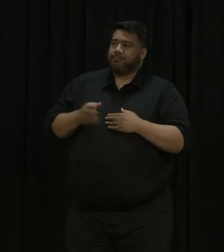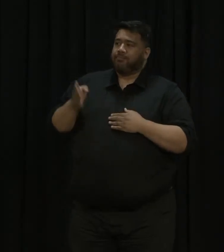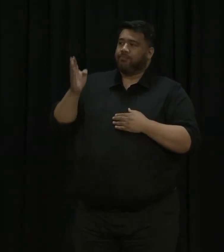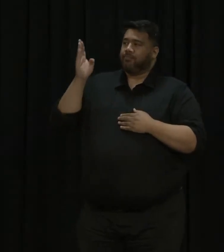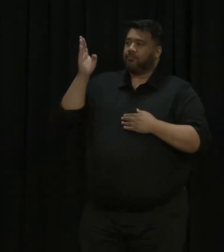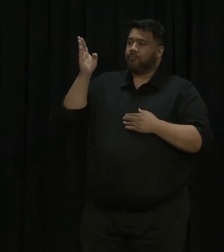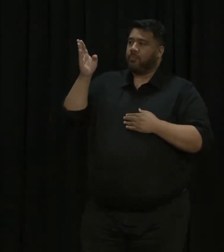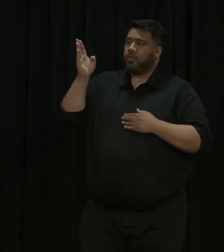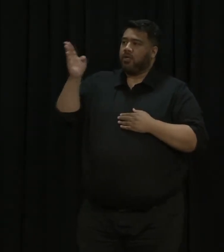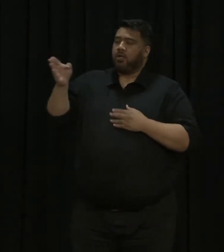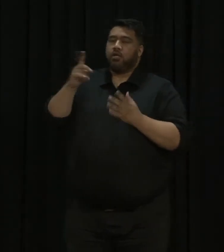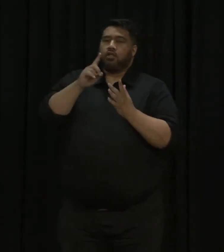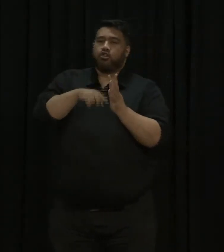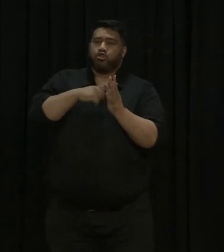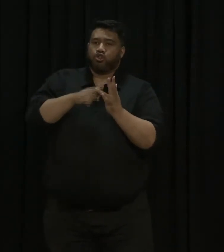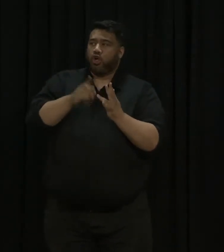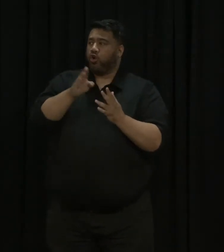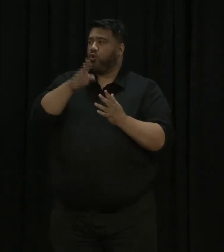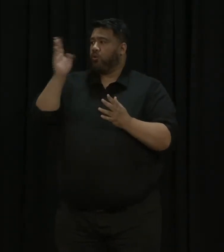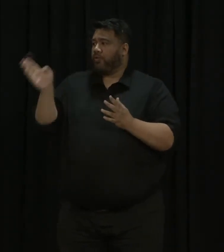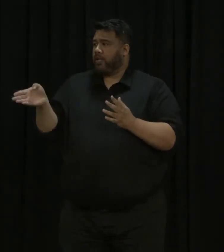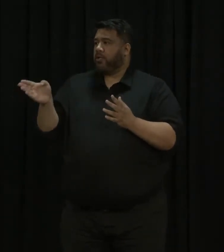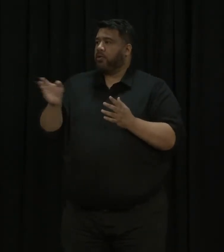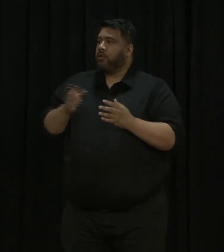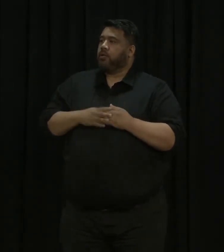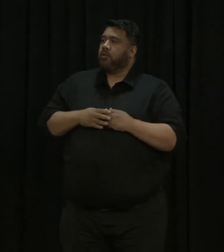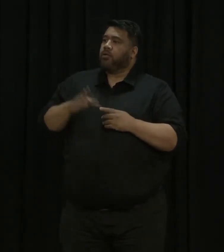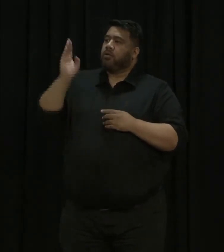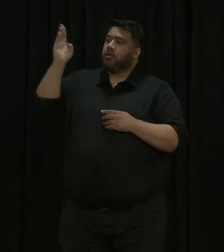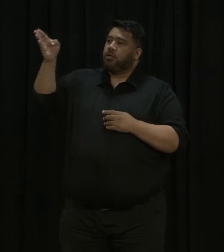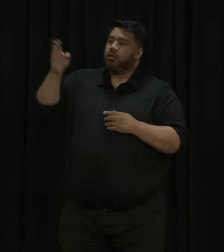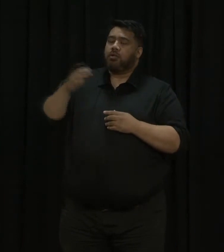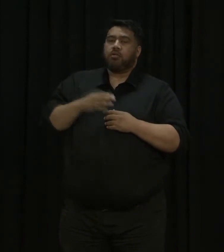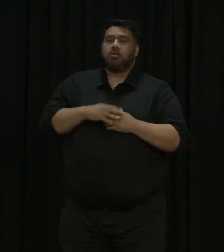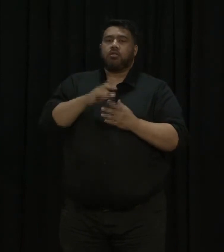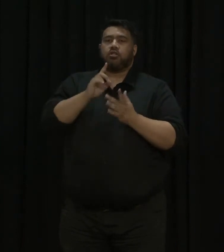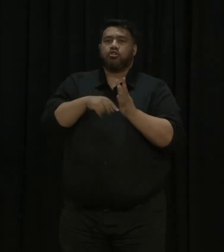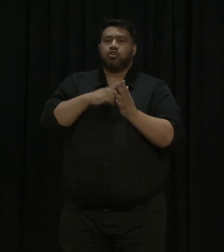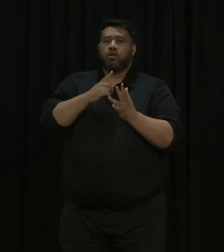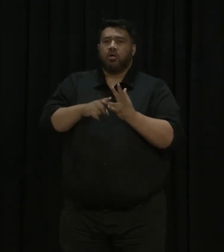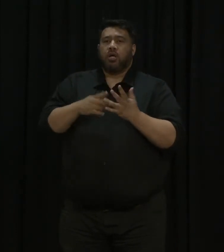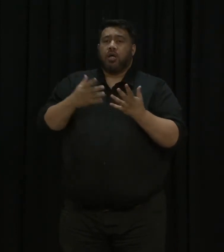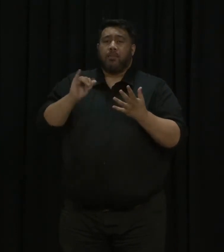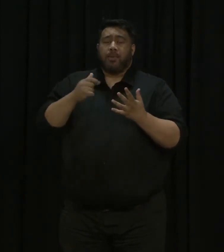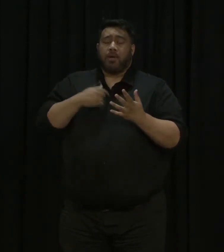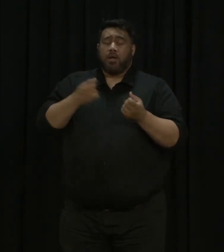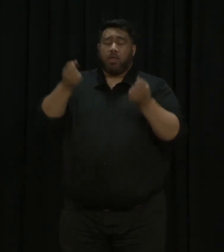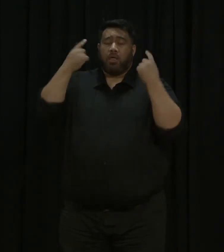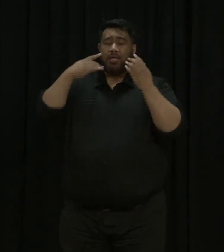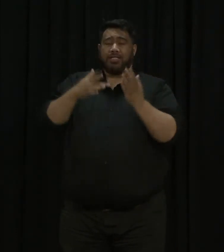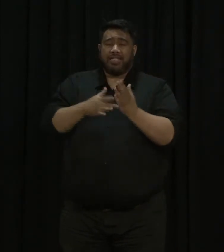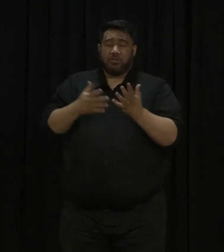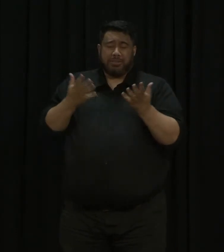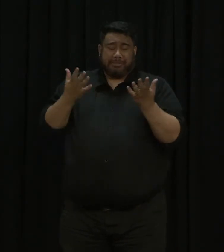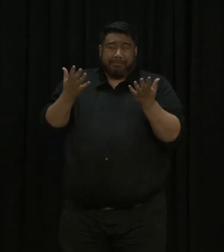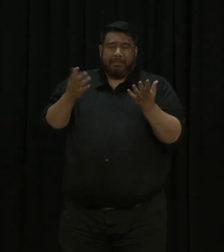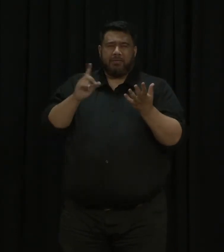someone as it is with everyone else, speak with someone who actually knows what they're talking about before you make a